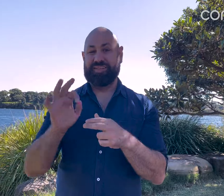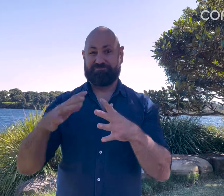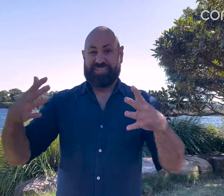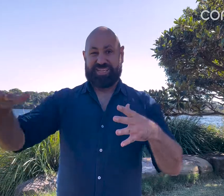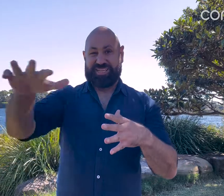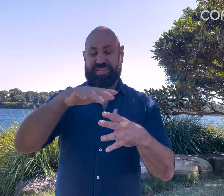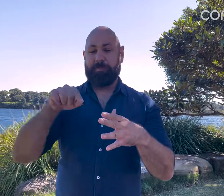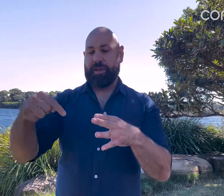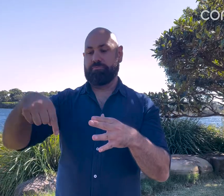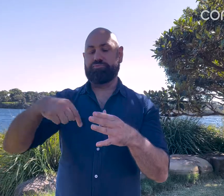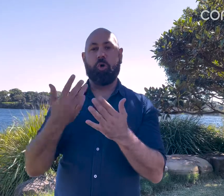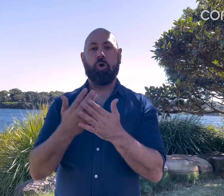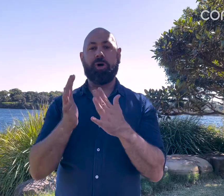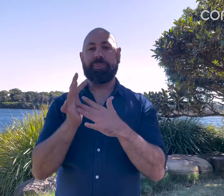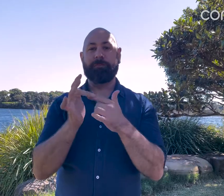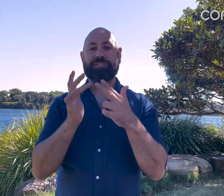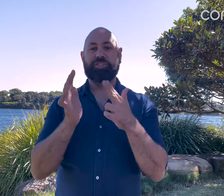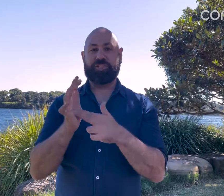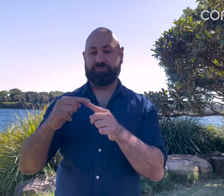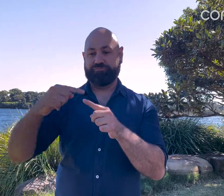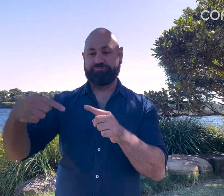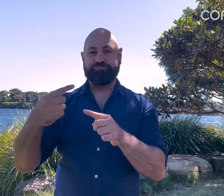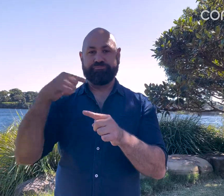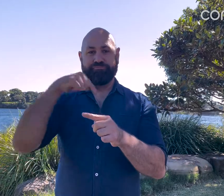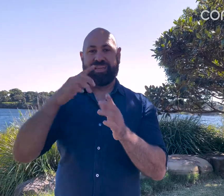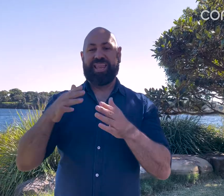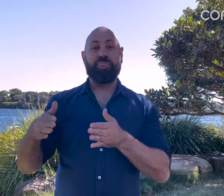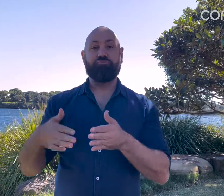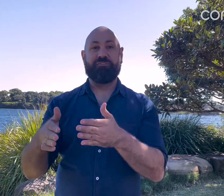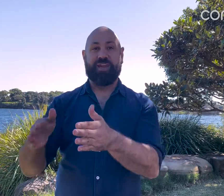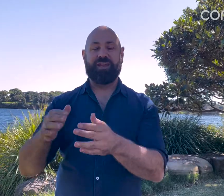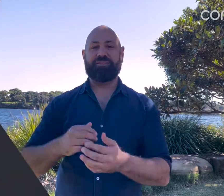at a place near the river called The Mission.